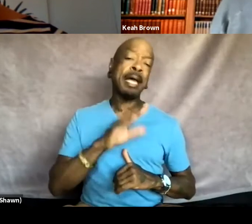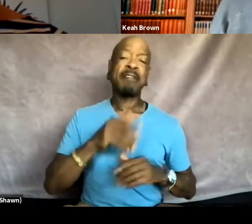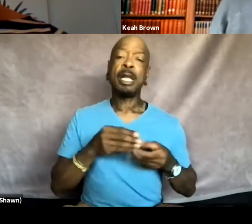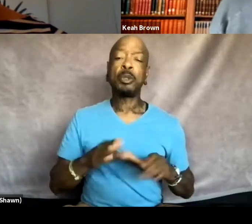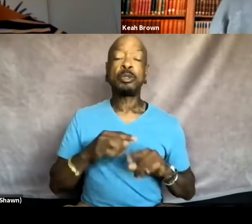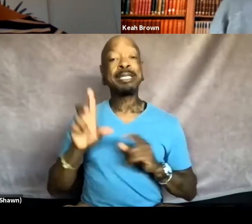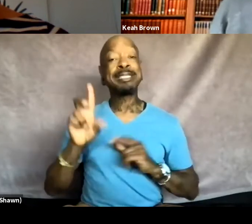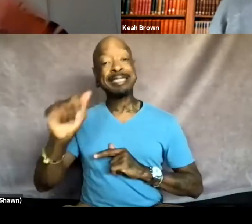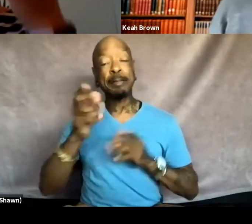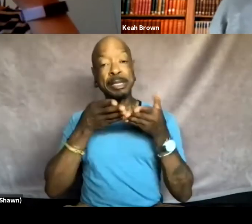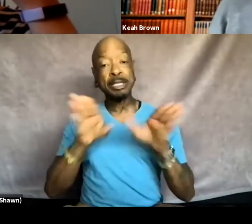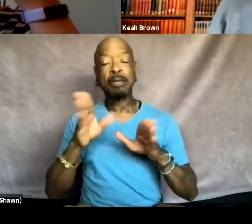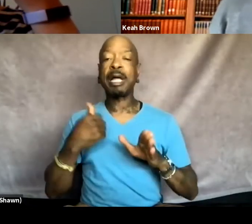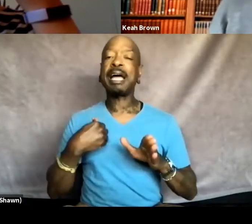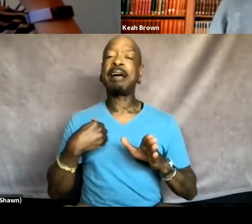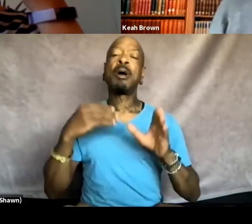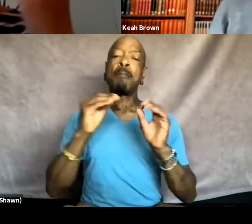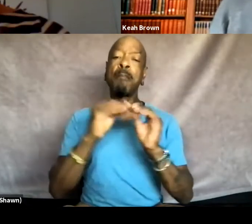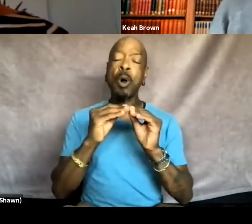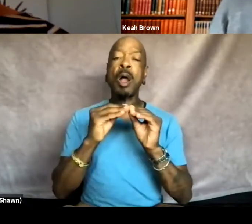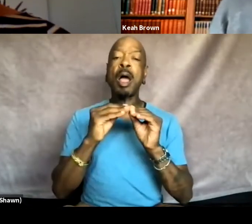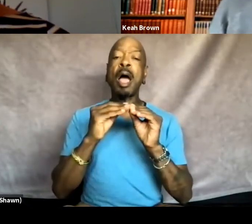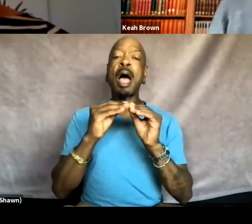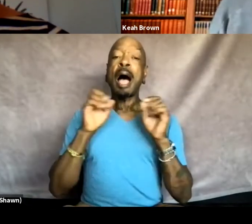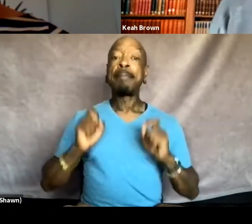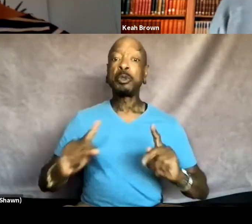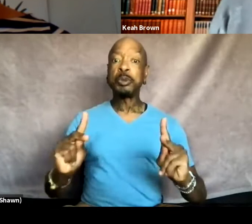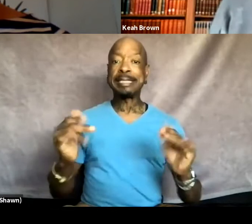Keah Brown: has so many more opportunities right now than we've ever had and the sad